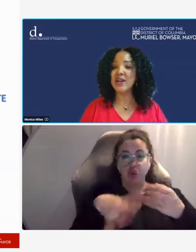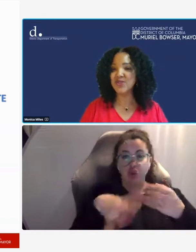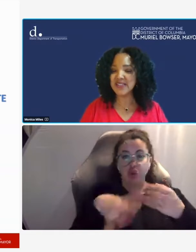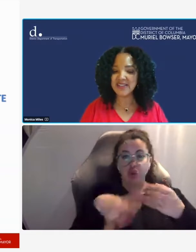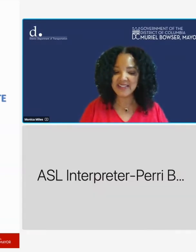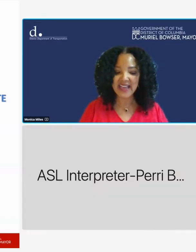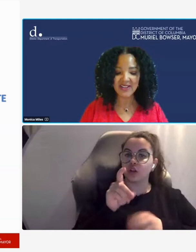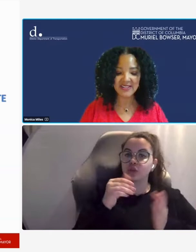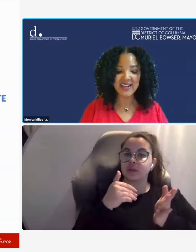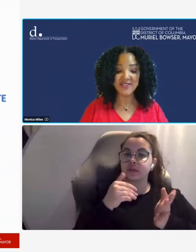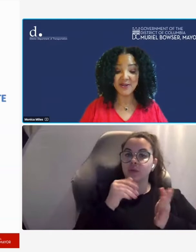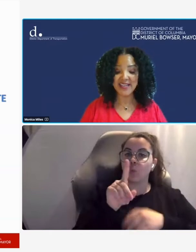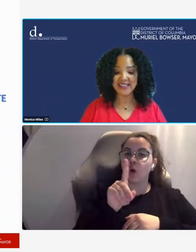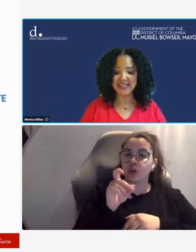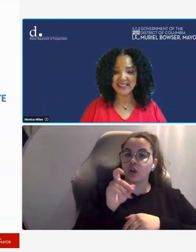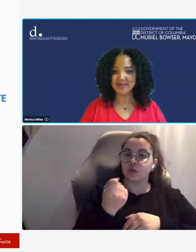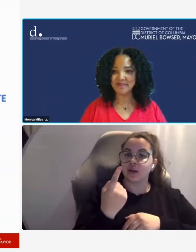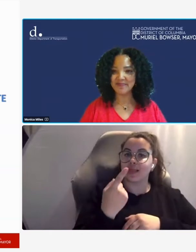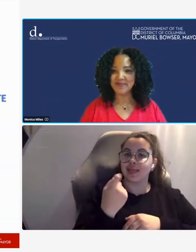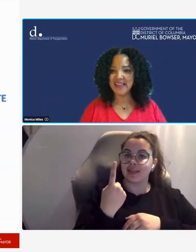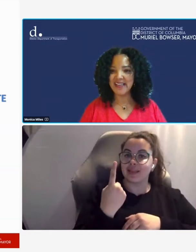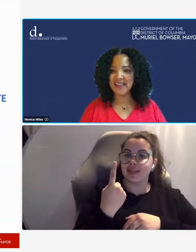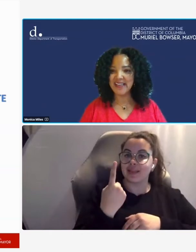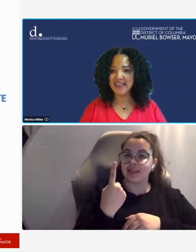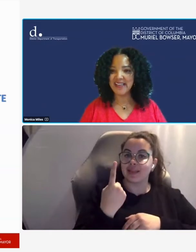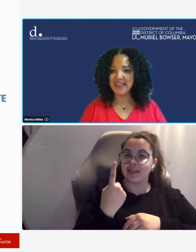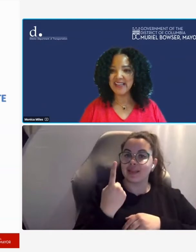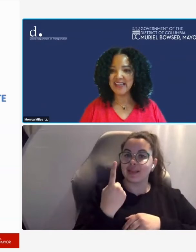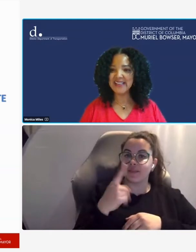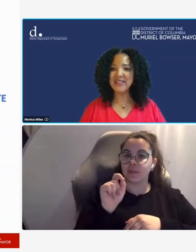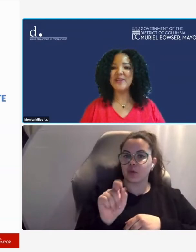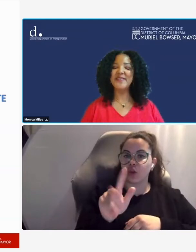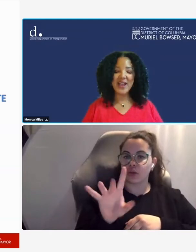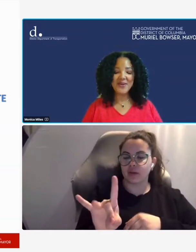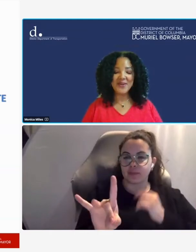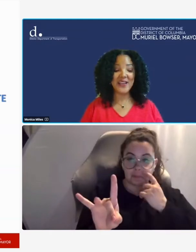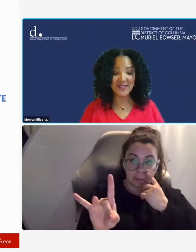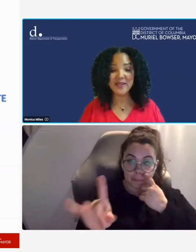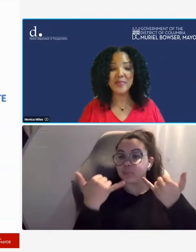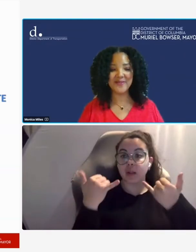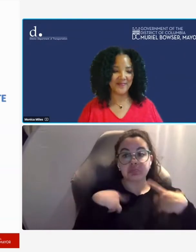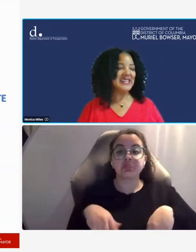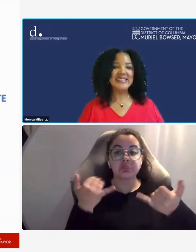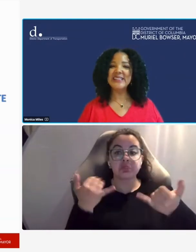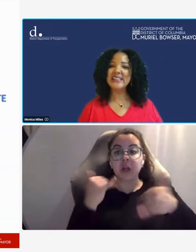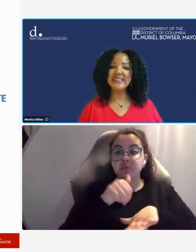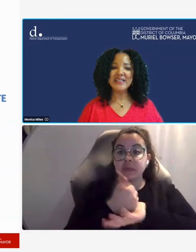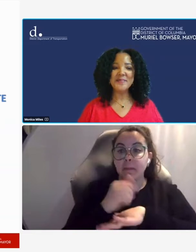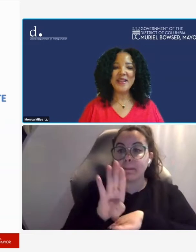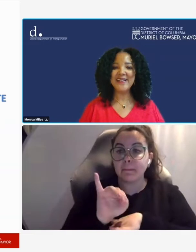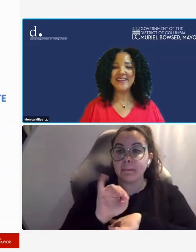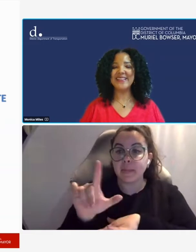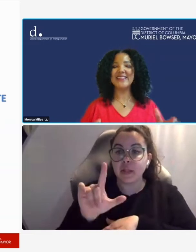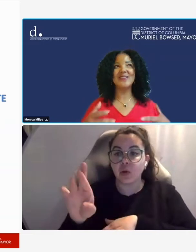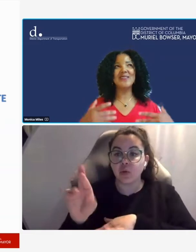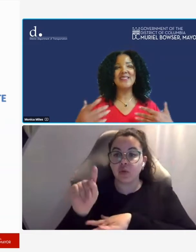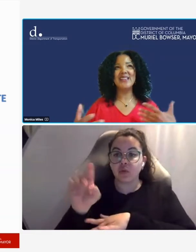111 and 38 cents okay so we've now effectively build our rate so let's compare this so let's